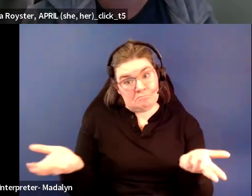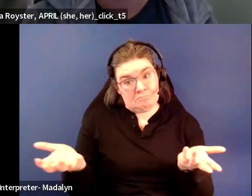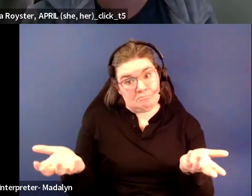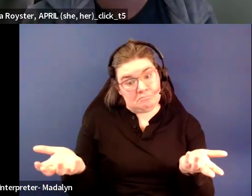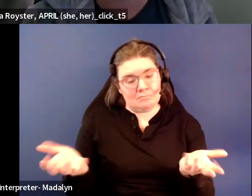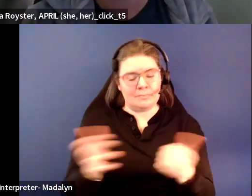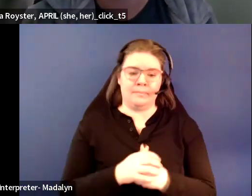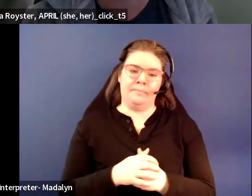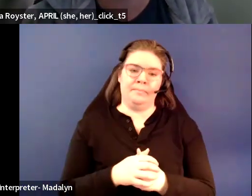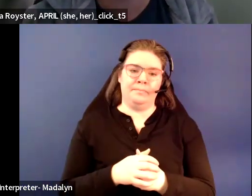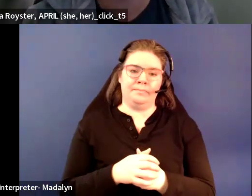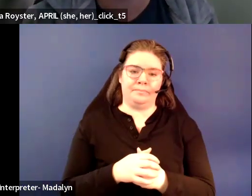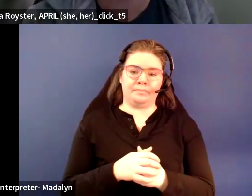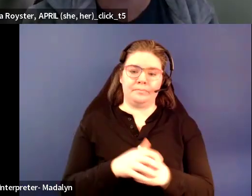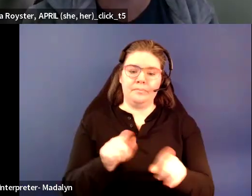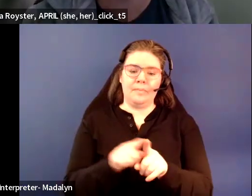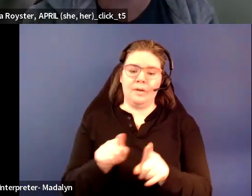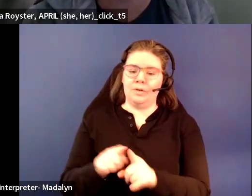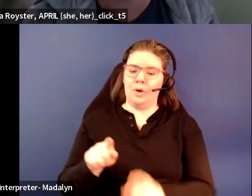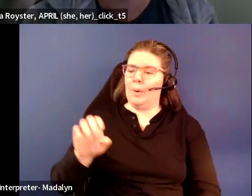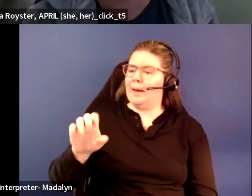Sierra Royster, APRIL (she, her): And actually, Alyssa, I want. I saw that you joined us.